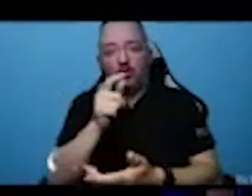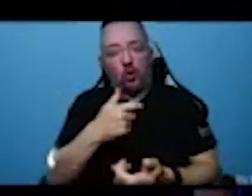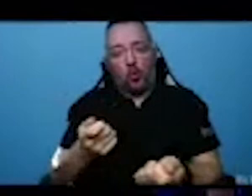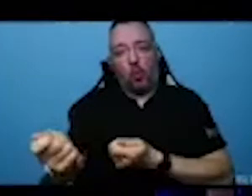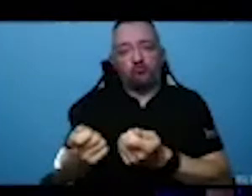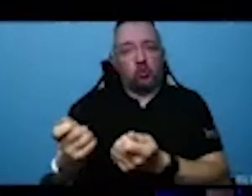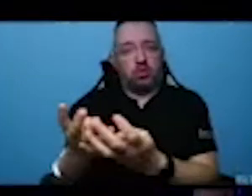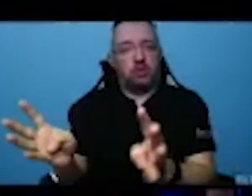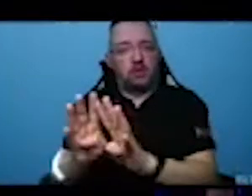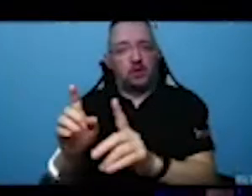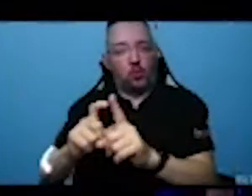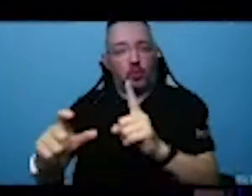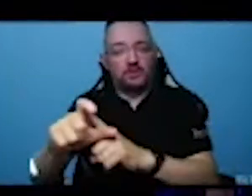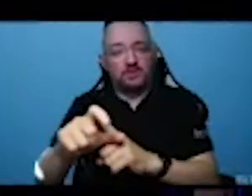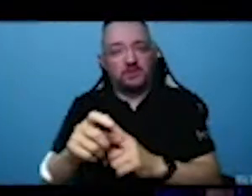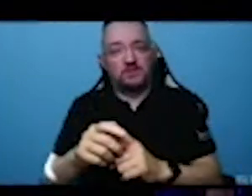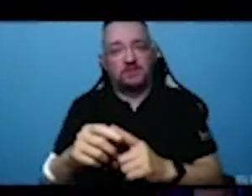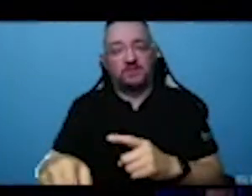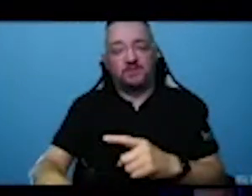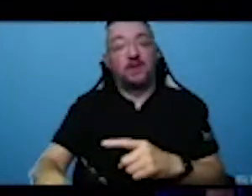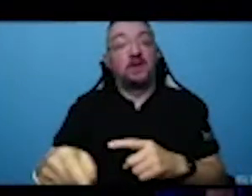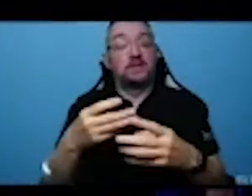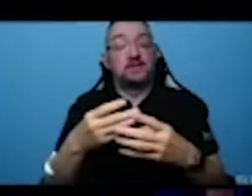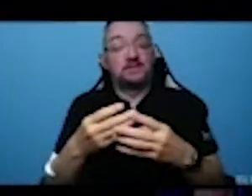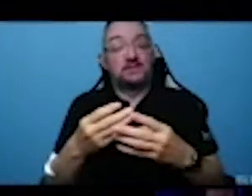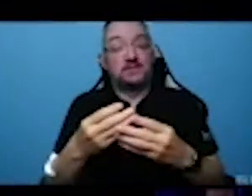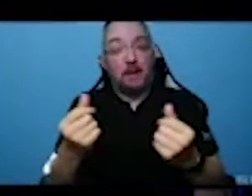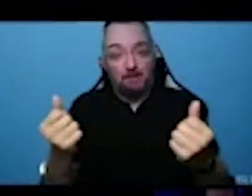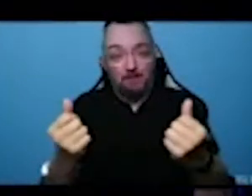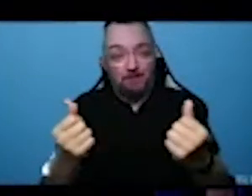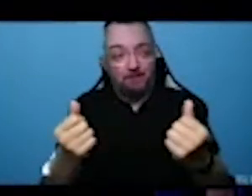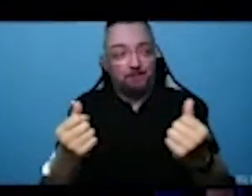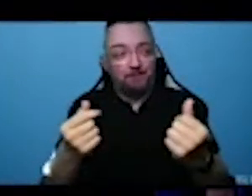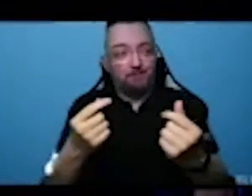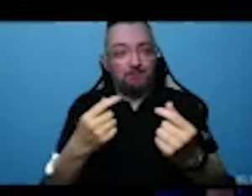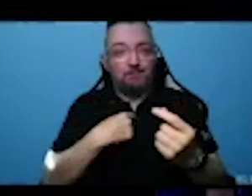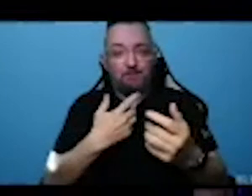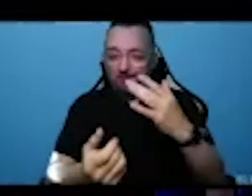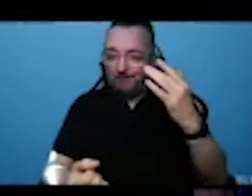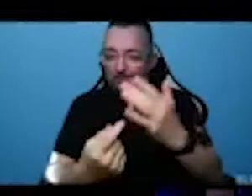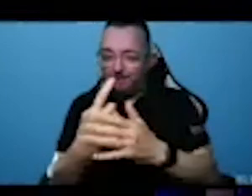things I'd maybe just want to highlight in terms of some of our findings that made me kind of really thoughtful: one